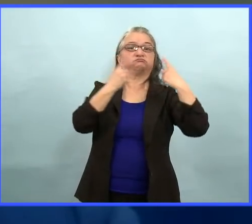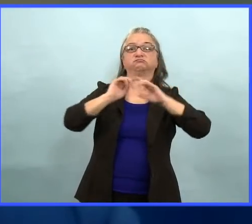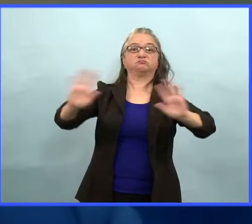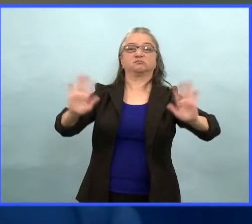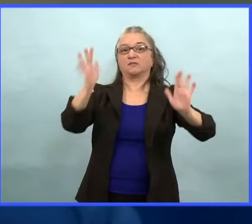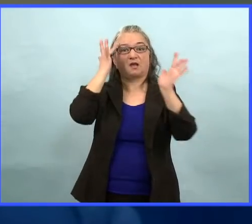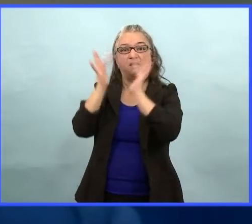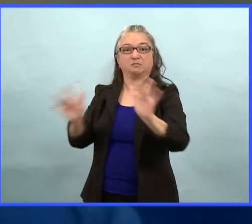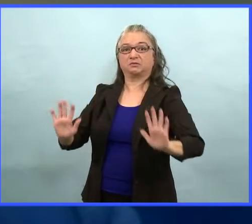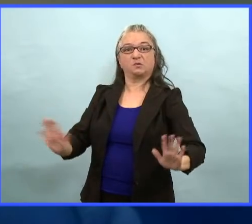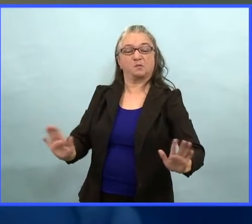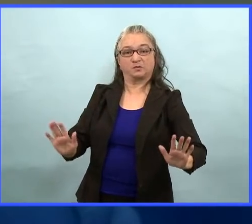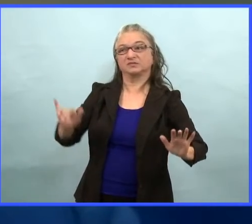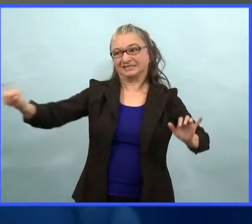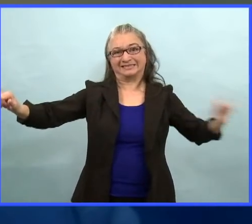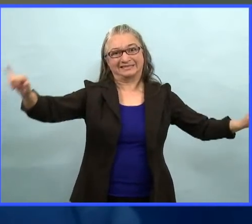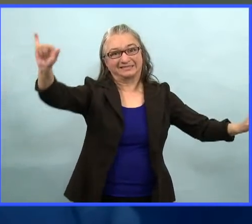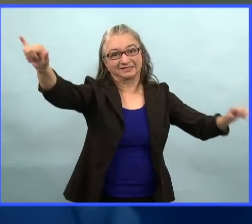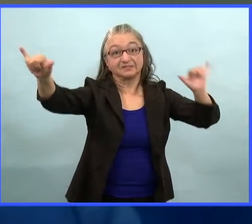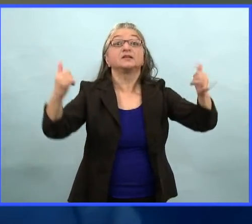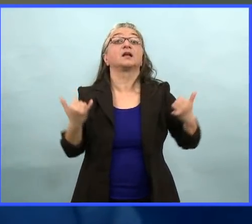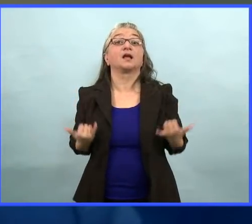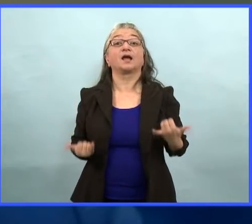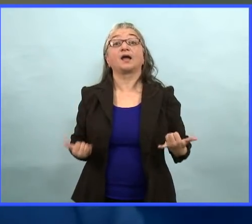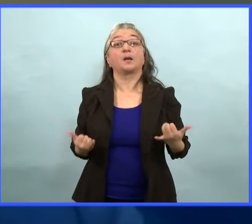anything that that is appropriate and safe that can